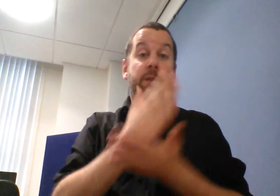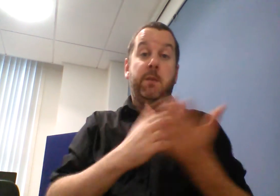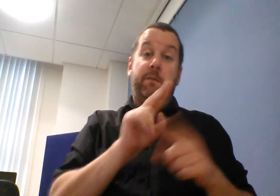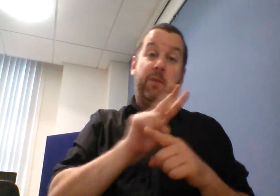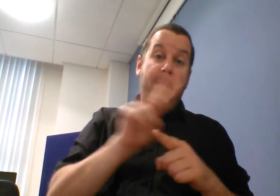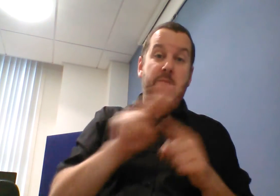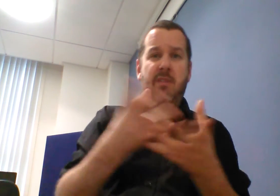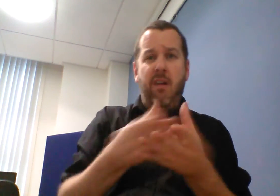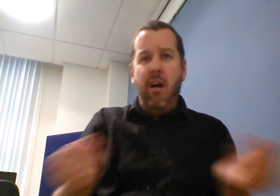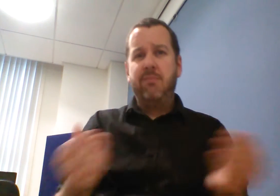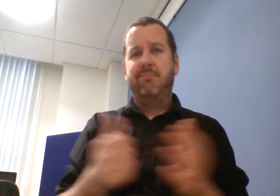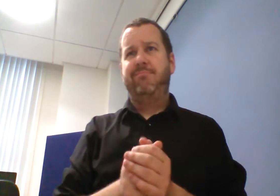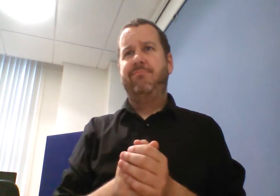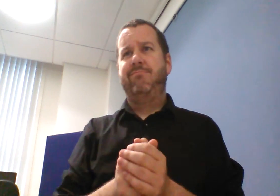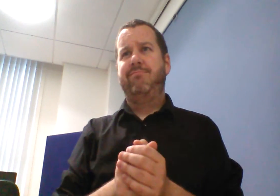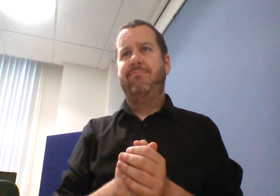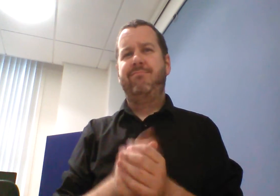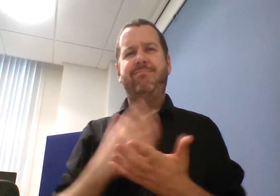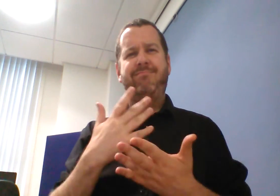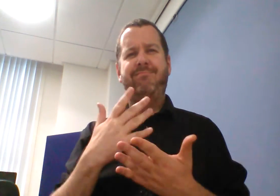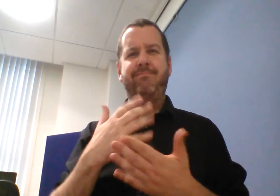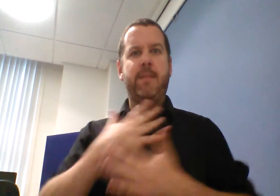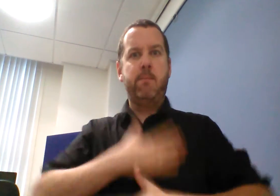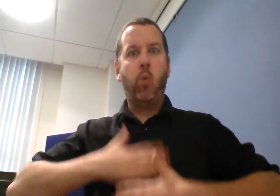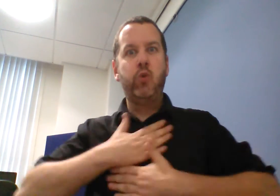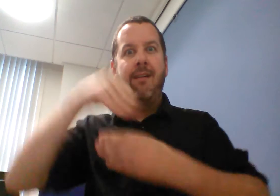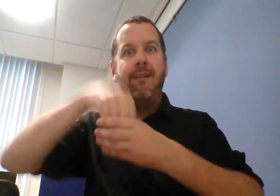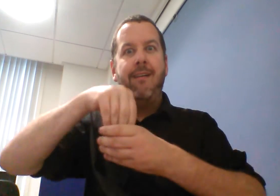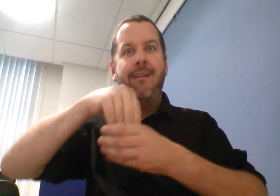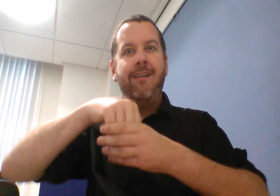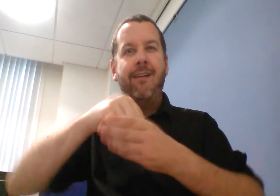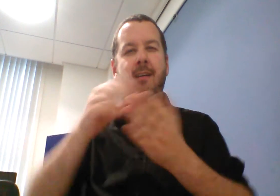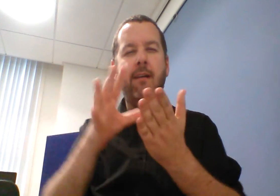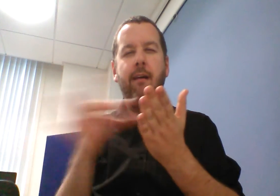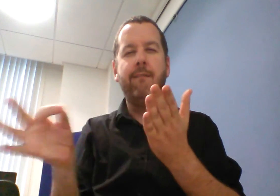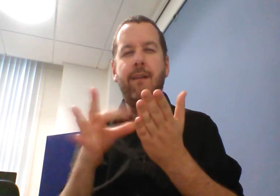Some words and vocabulary might go. Sometimes, some of the emotional affect.